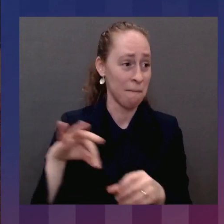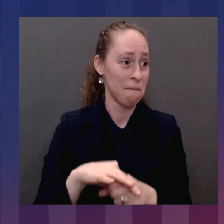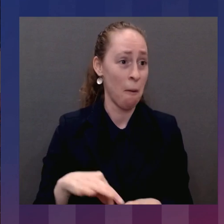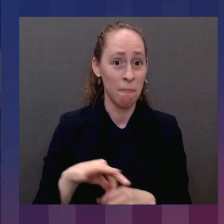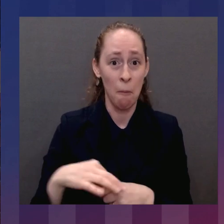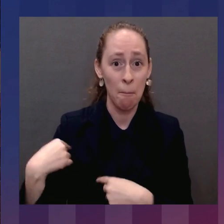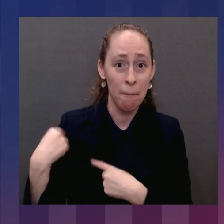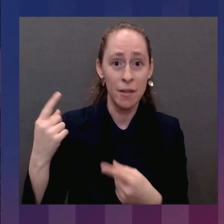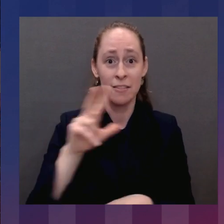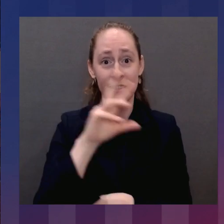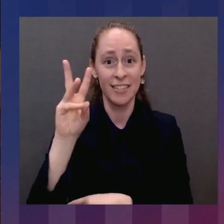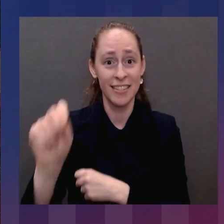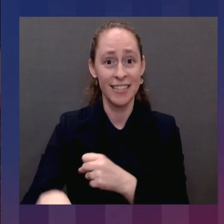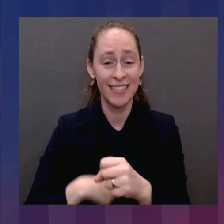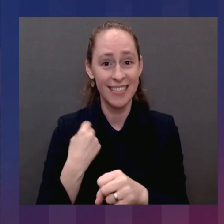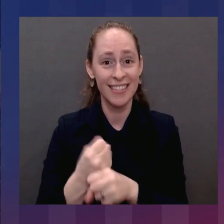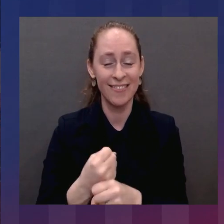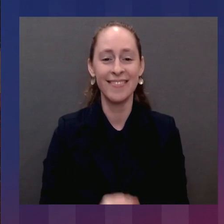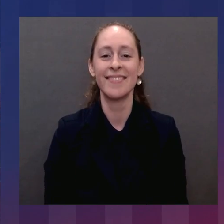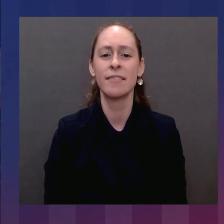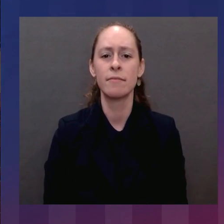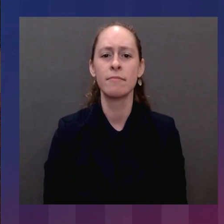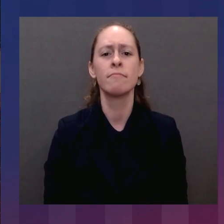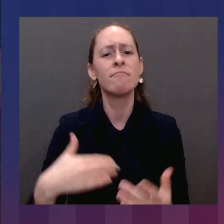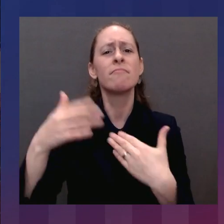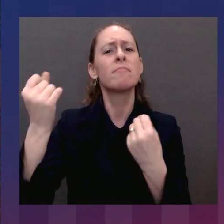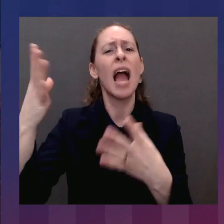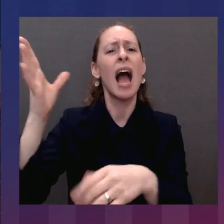Last year, 55 Fortune 500 corporations